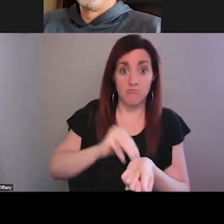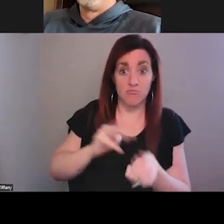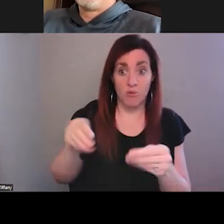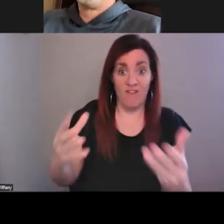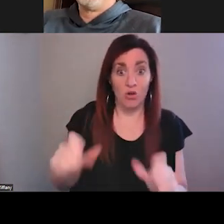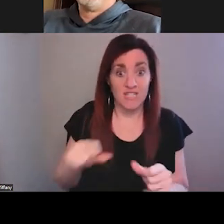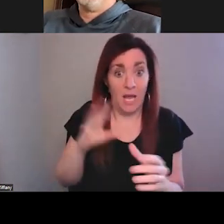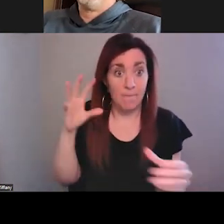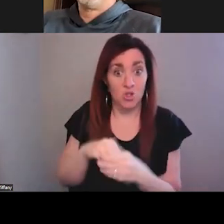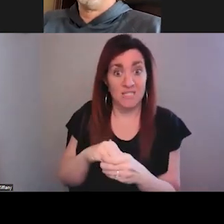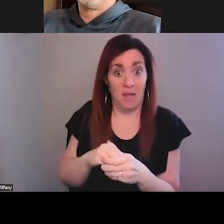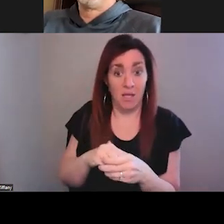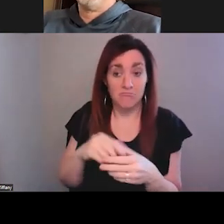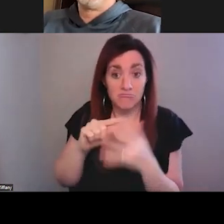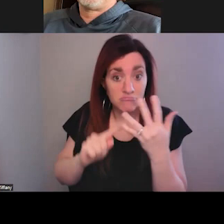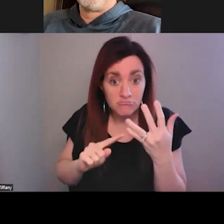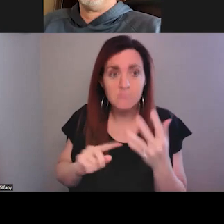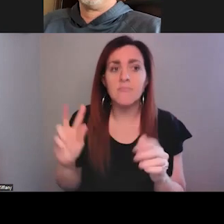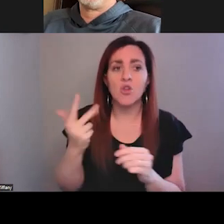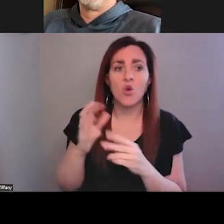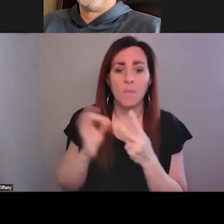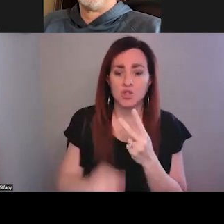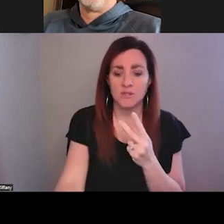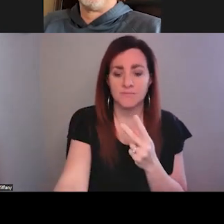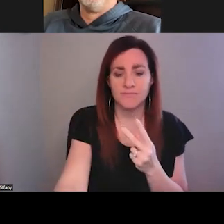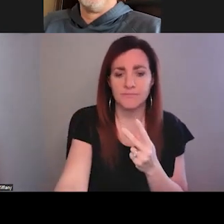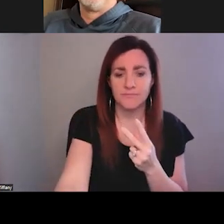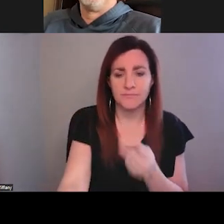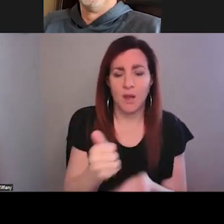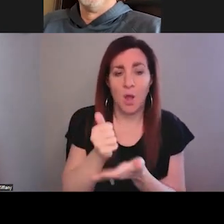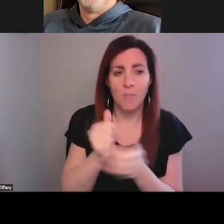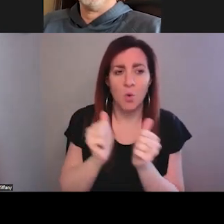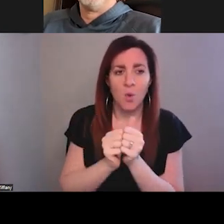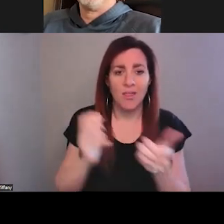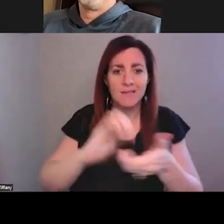THE THIRD OPTION IS ASSIST WITH STAKEHOLDER CONVENING. WE HEARD